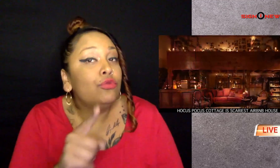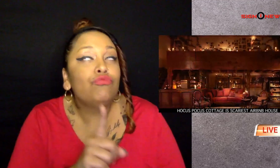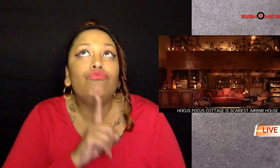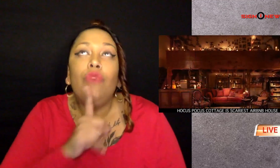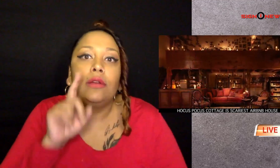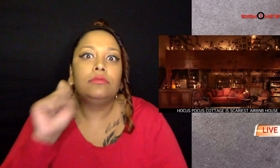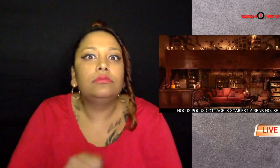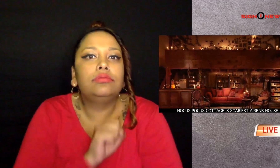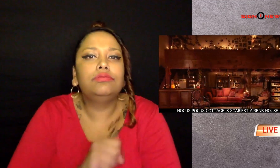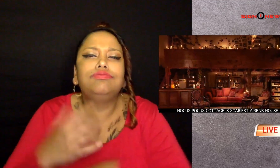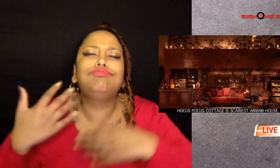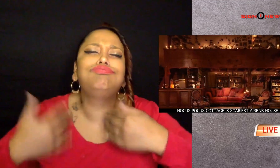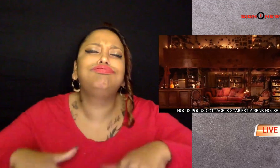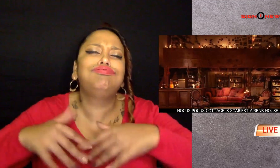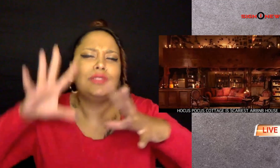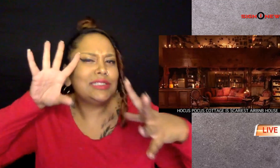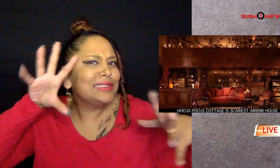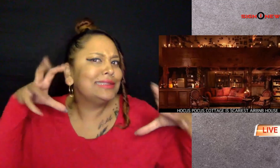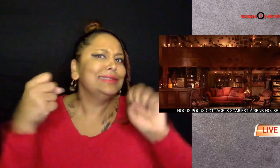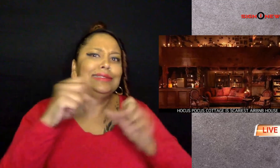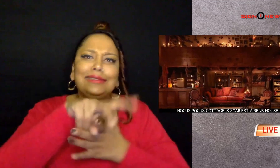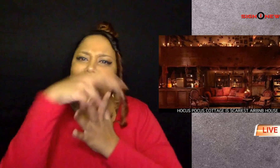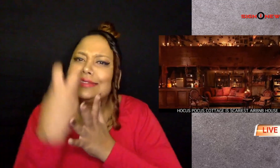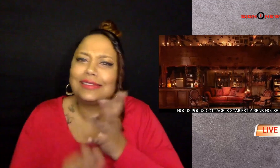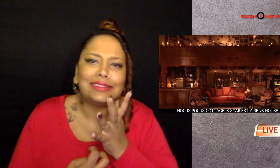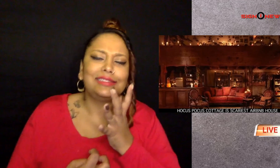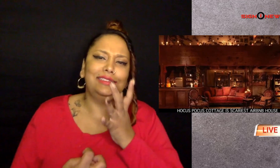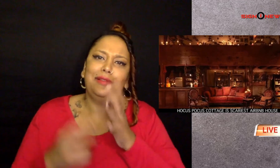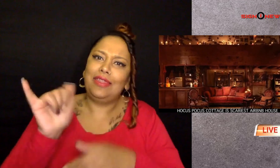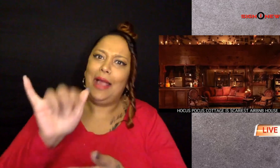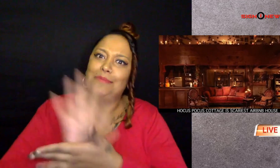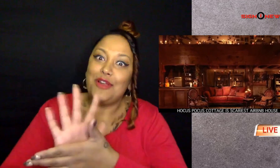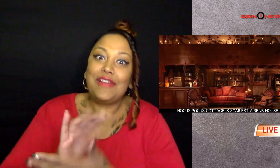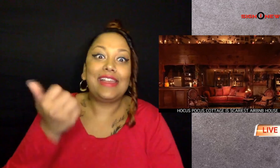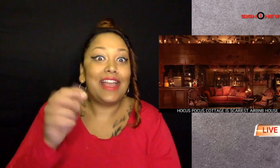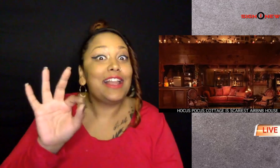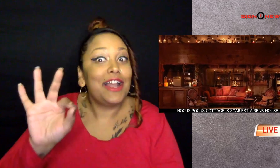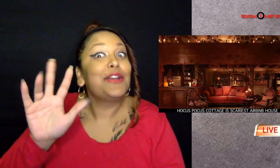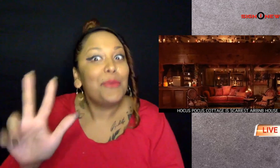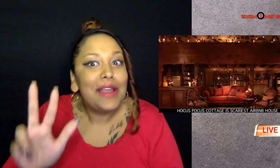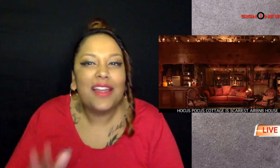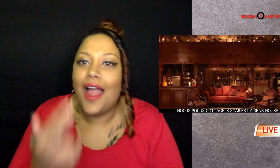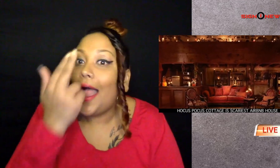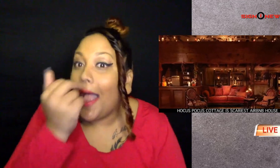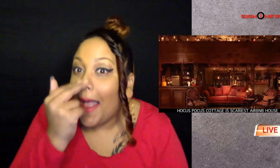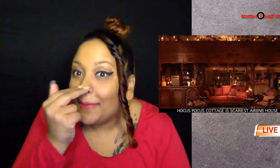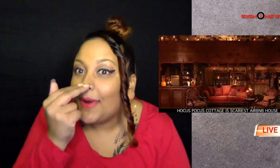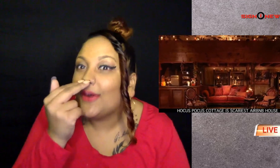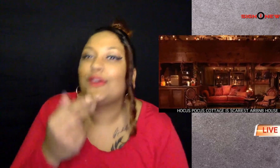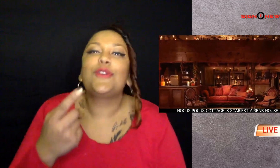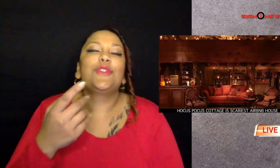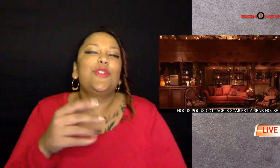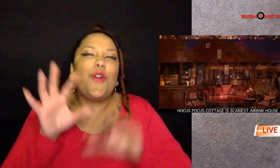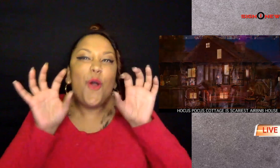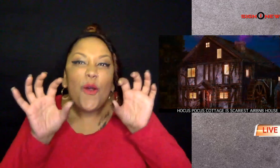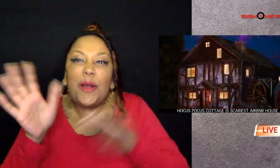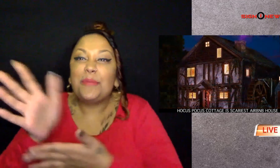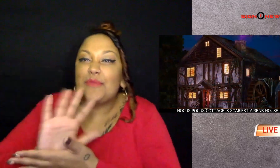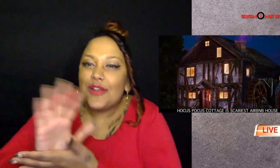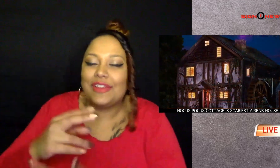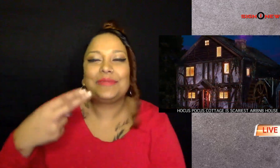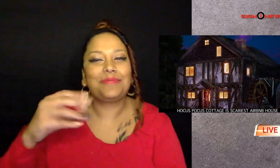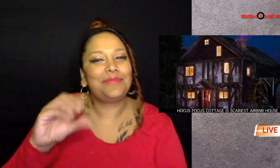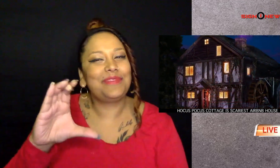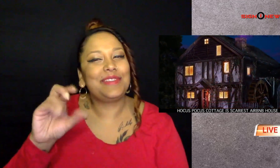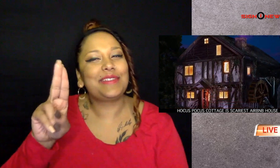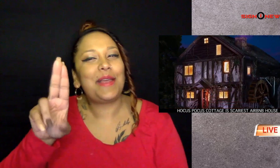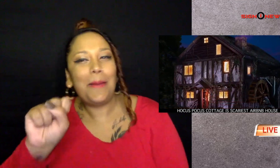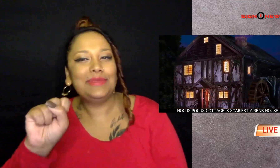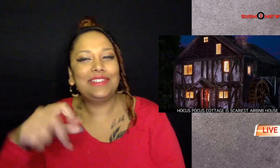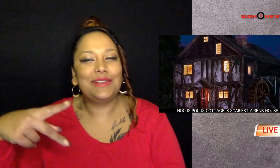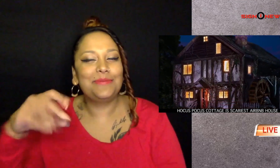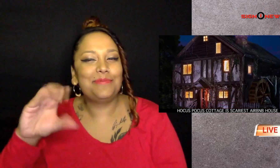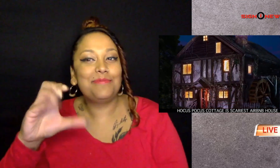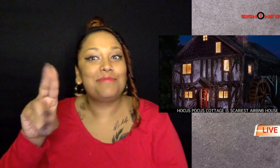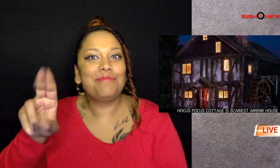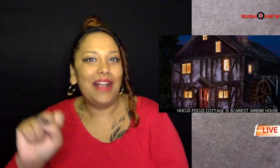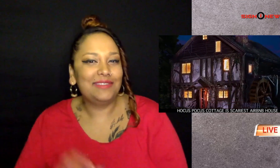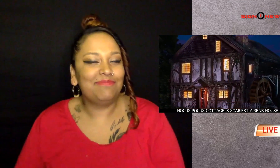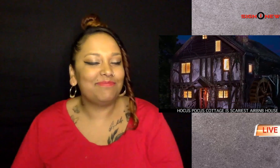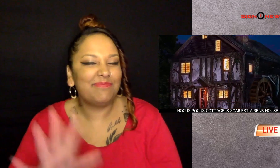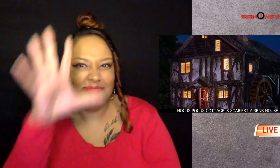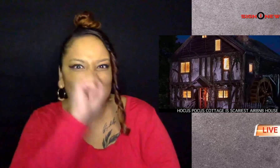if you were a fan of the 1993 comedy horror movie Hocus Pocus guess what